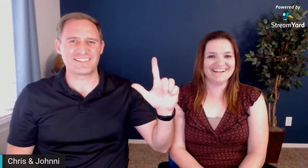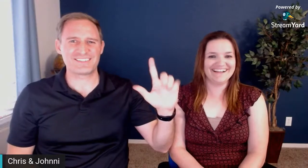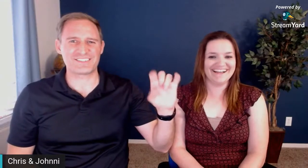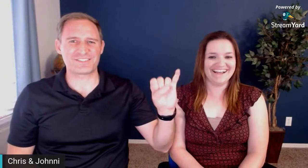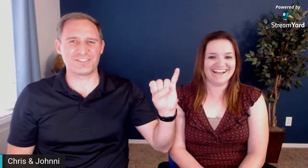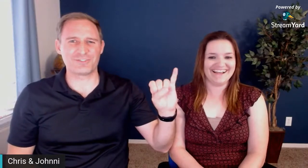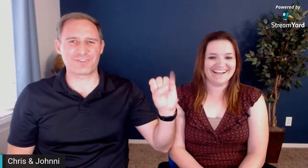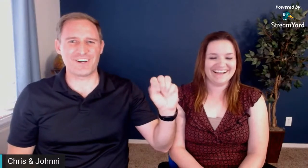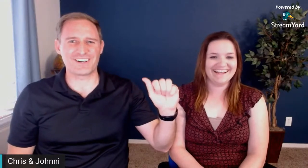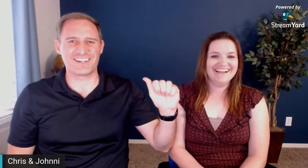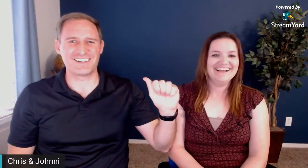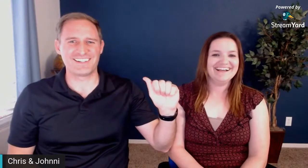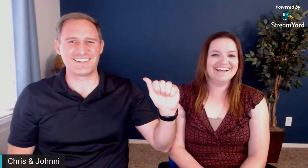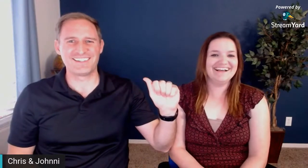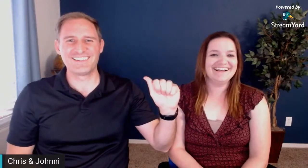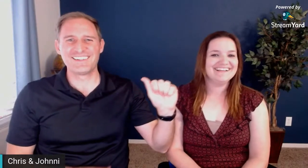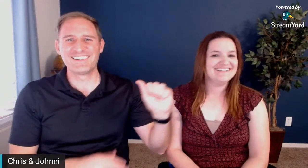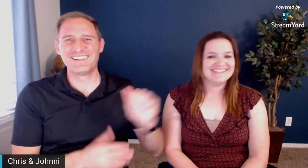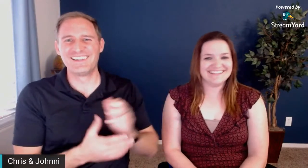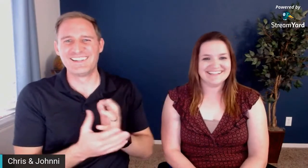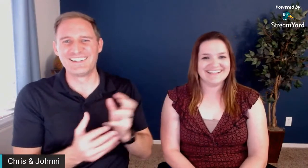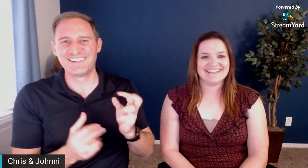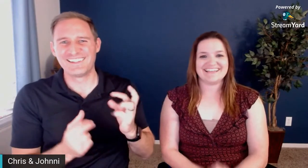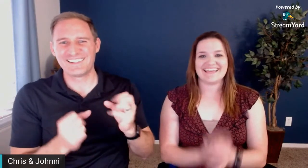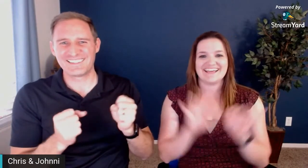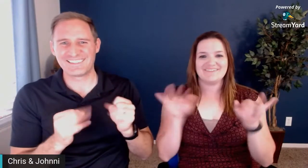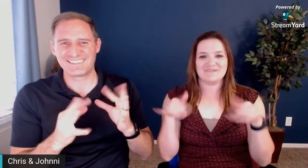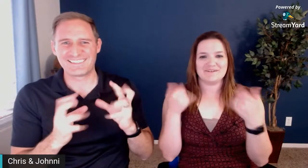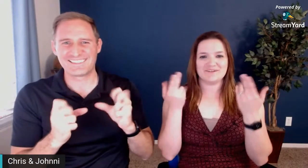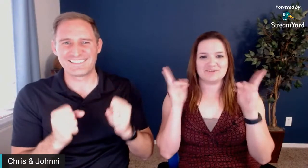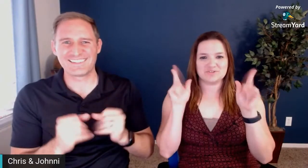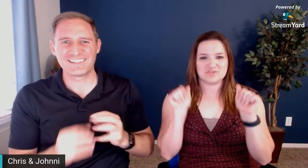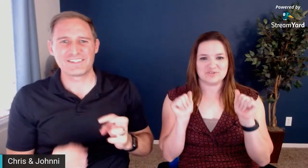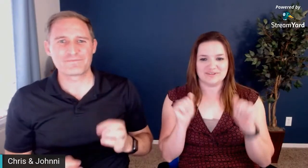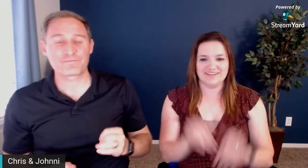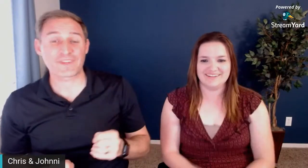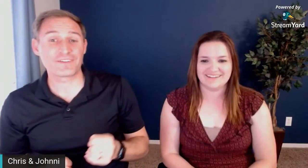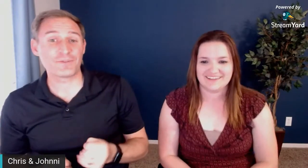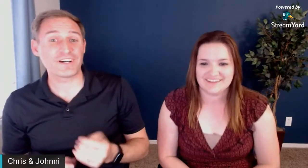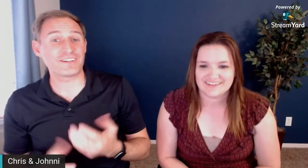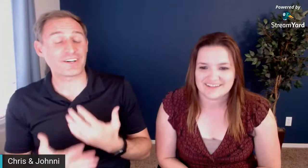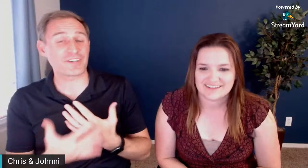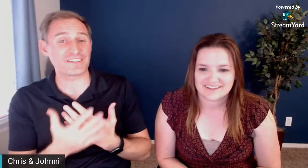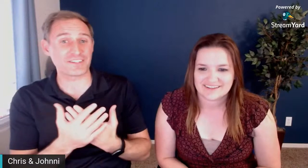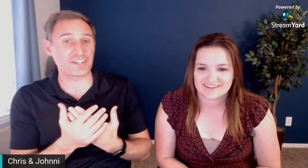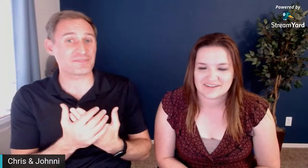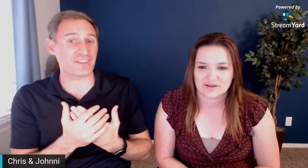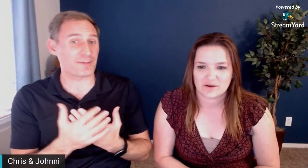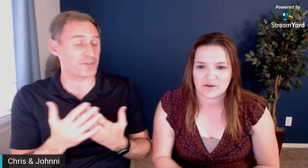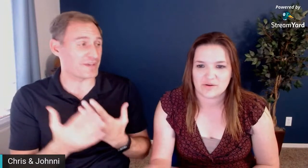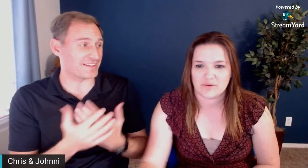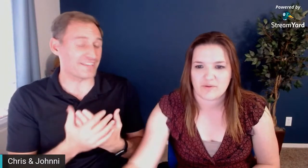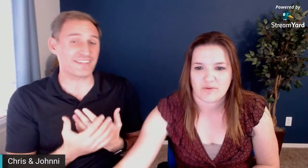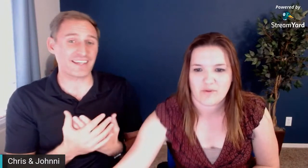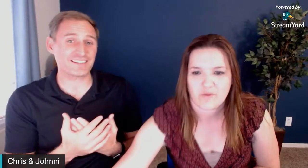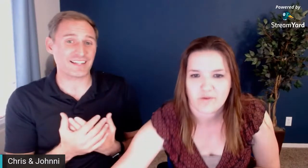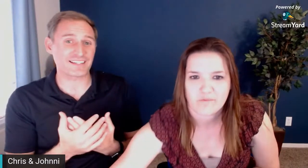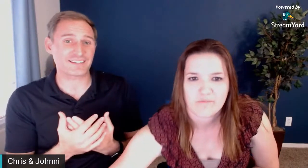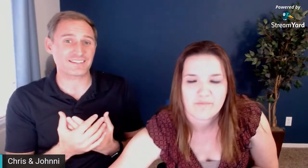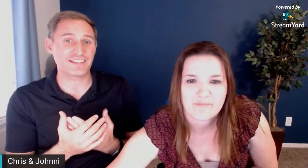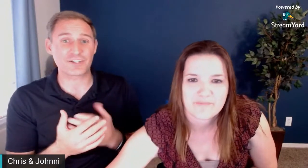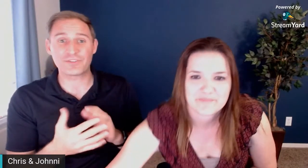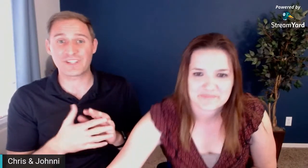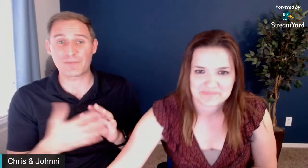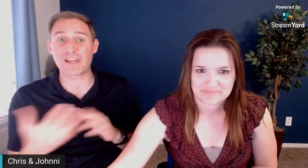he's just so wrong he can't well okay so here's the thing with my left hand like not only am i